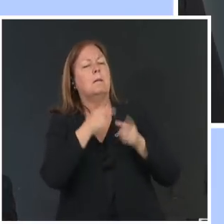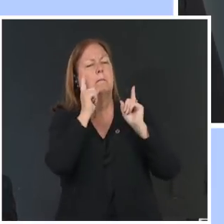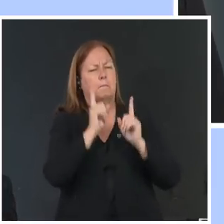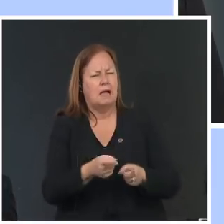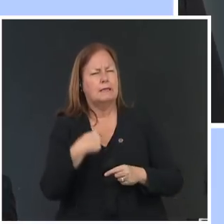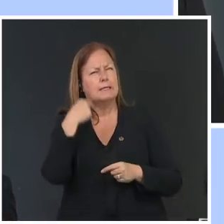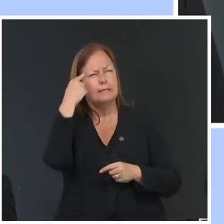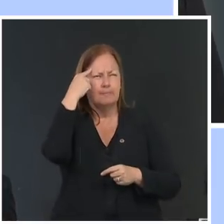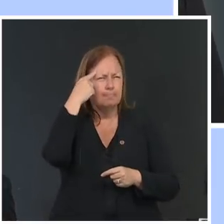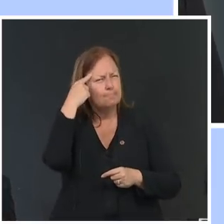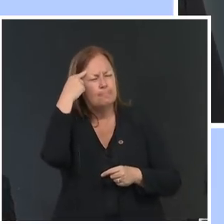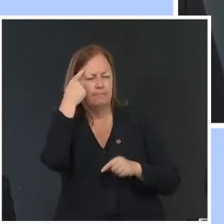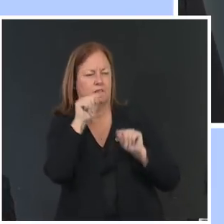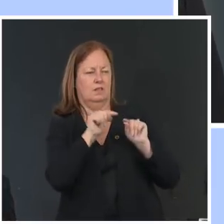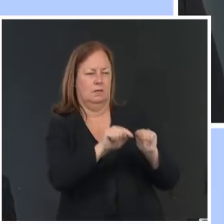society,